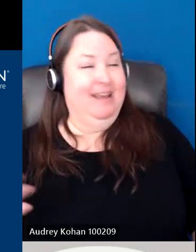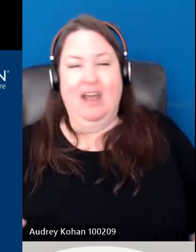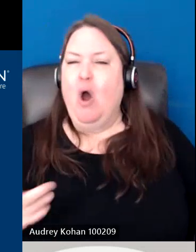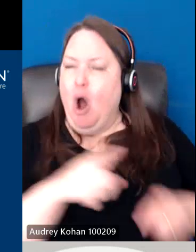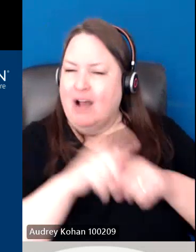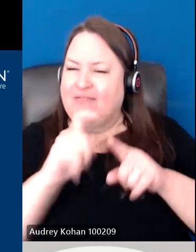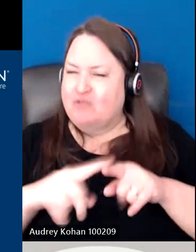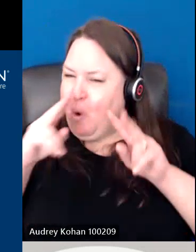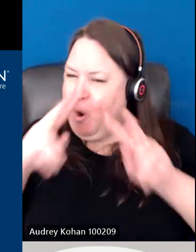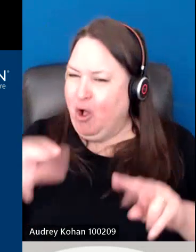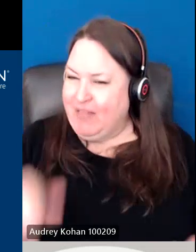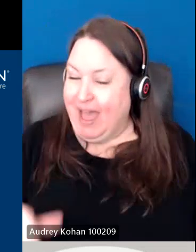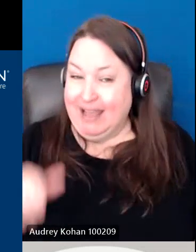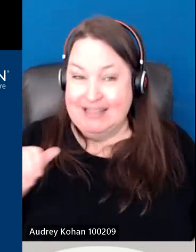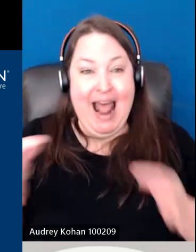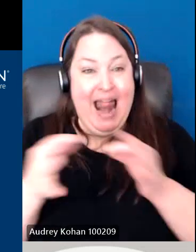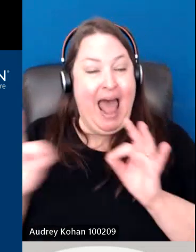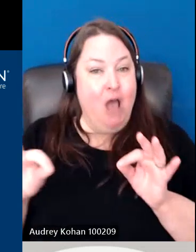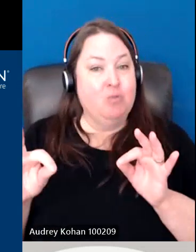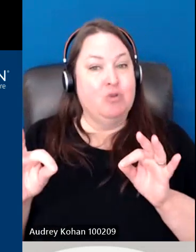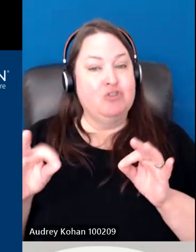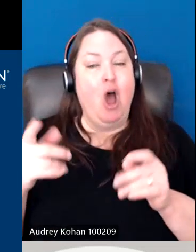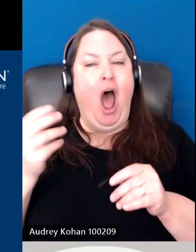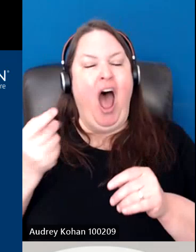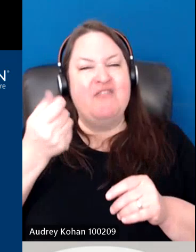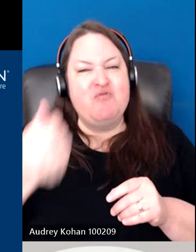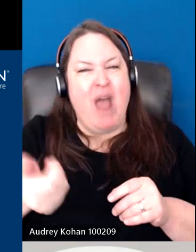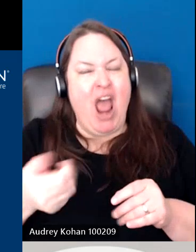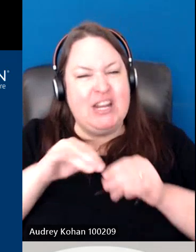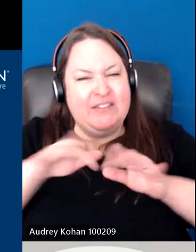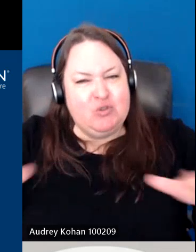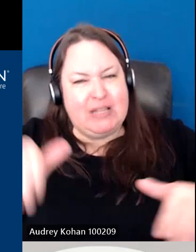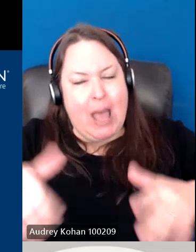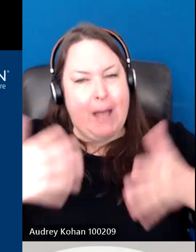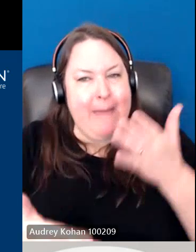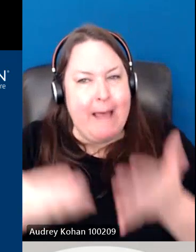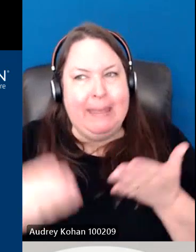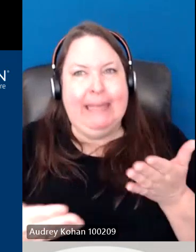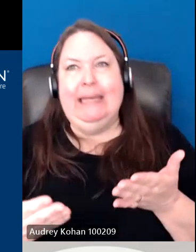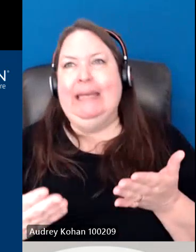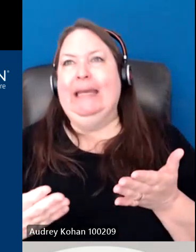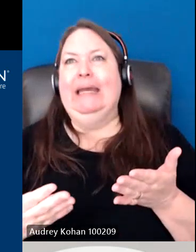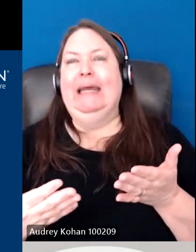at that it's is it a language of red diffusion that maybe um you you know it's igu and there's